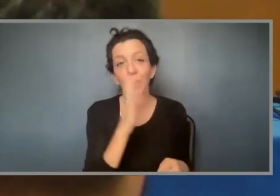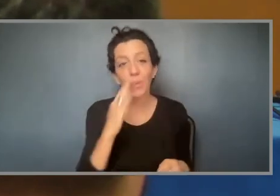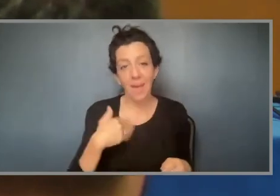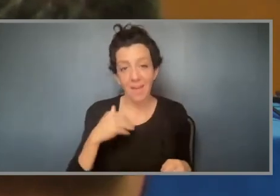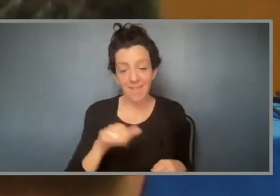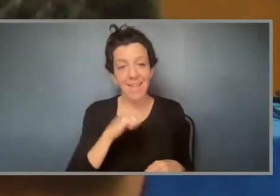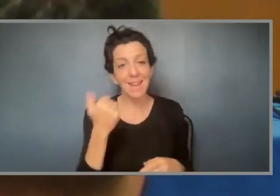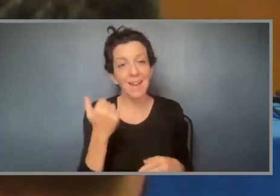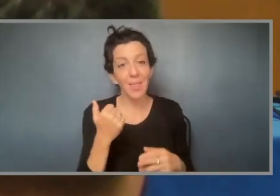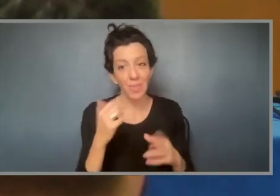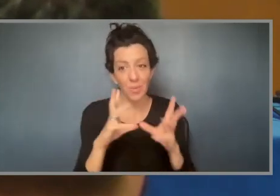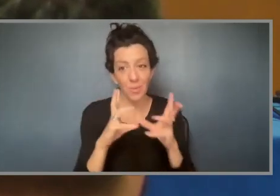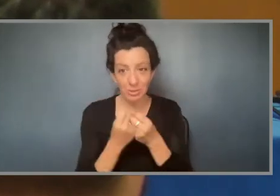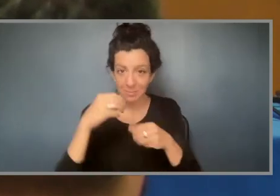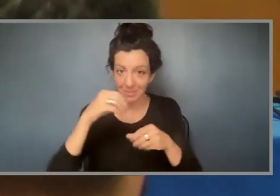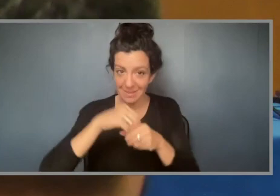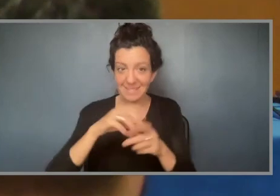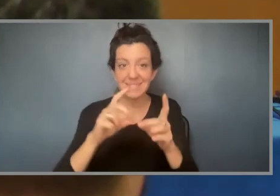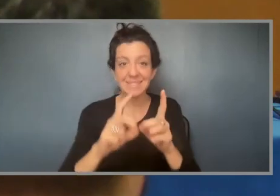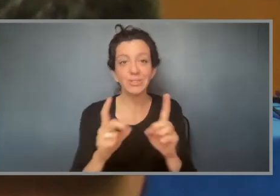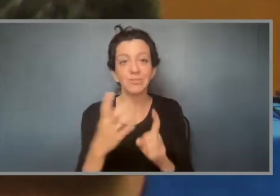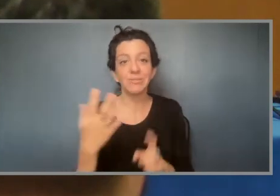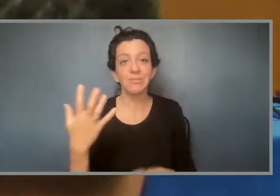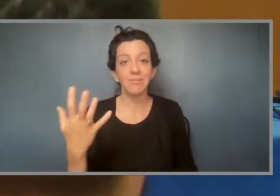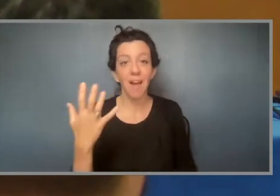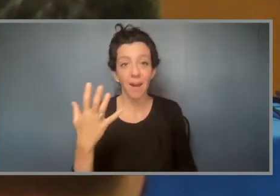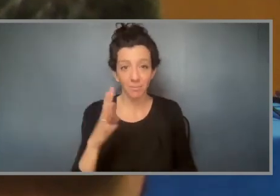Studio: As the supervisor also mentioned, we are going to have another workshop in district five.